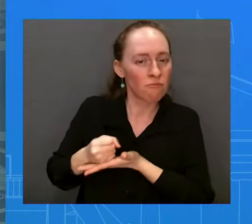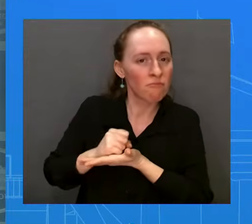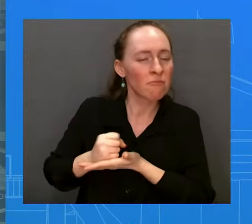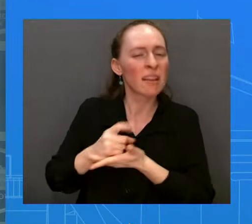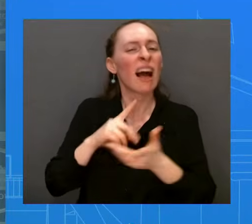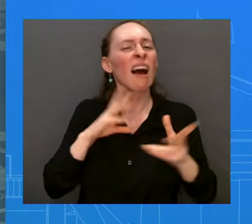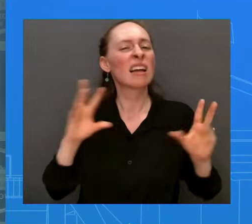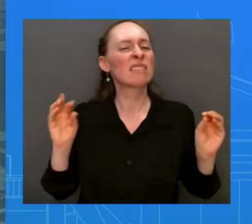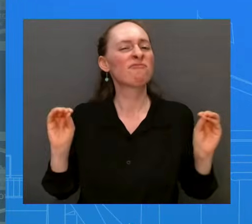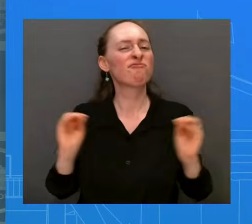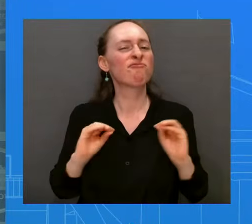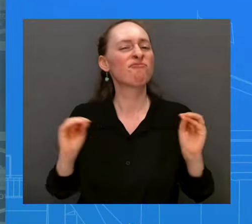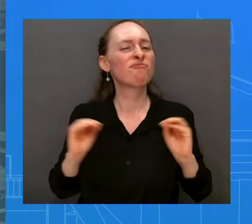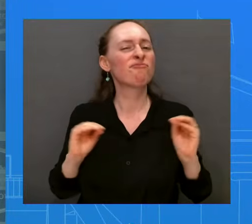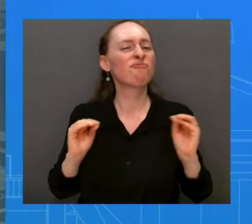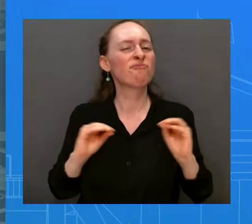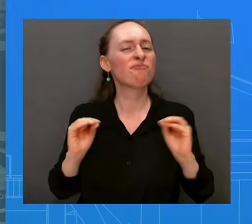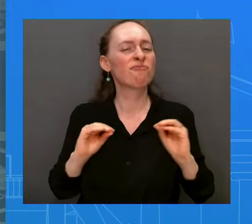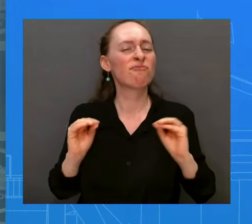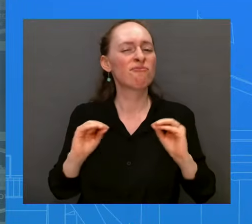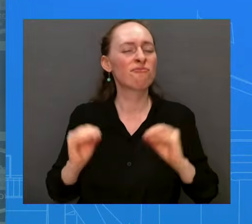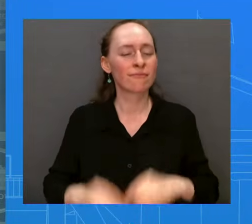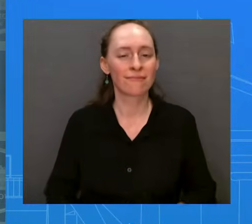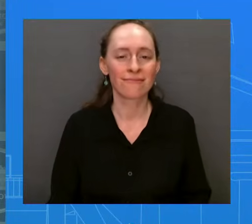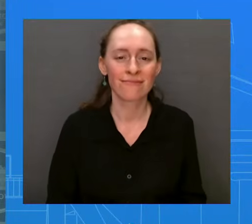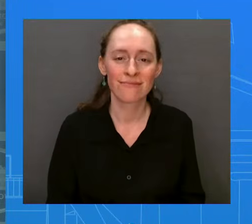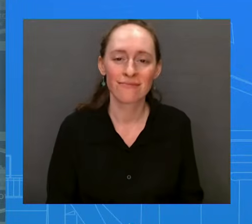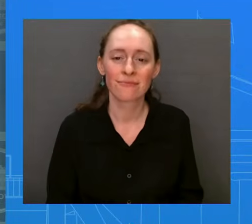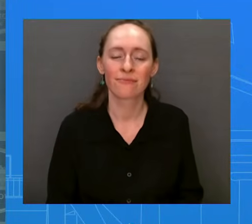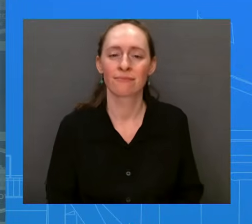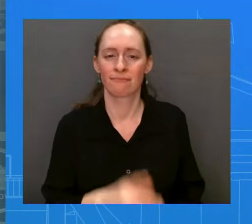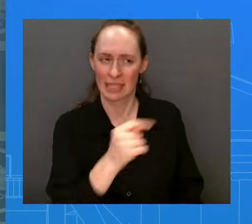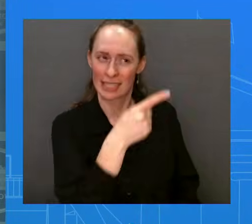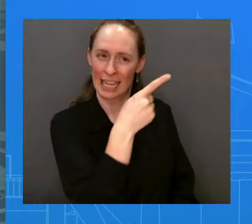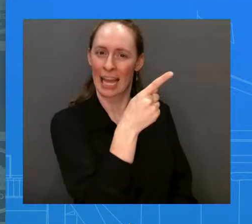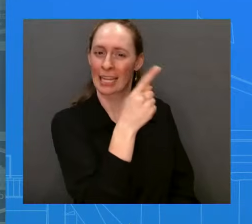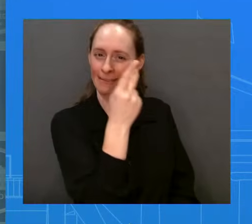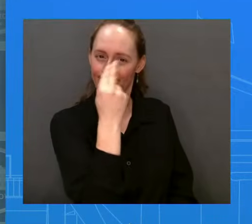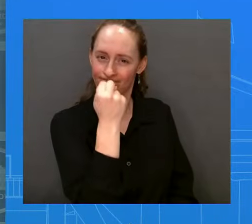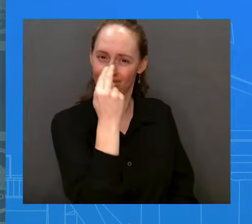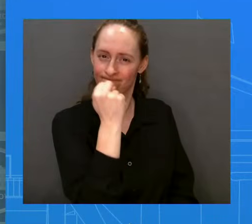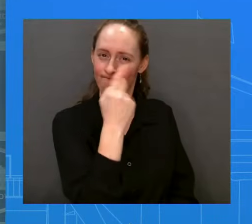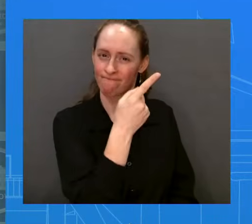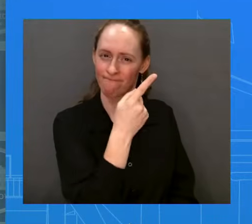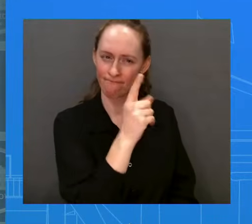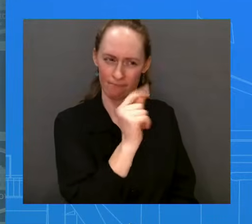and did pose a threat to civilian commercial air traffic. And while we have no specific reason to suspect